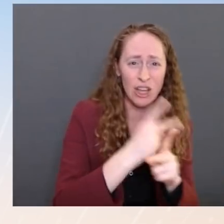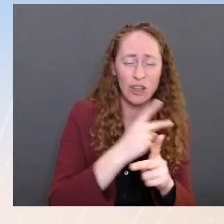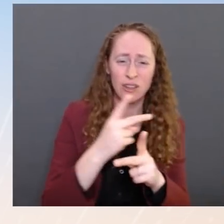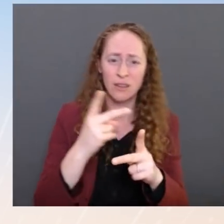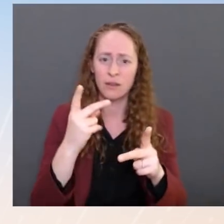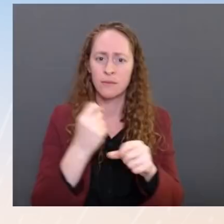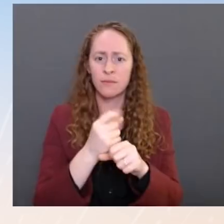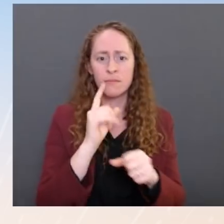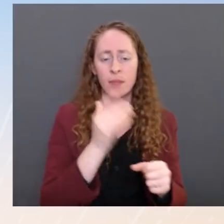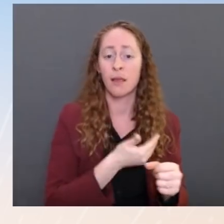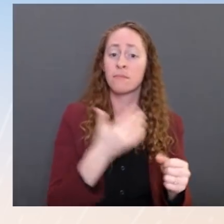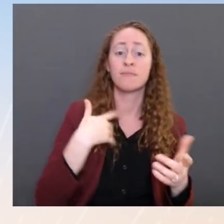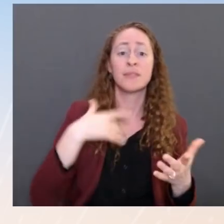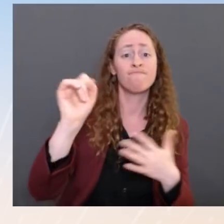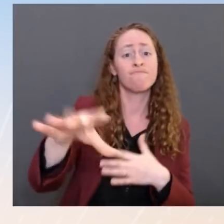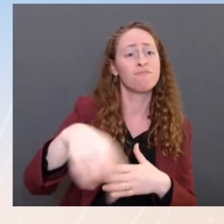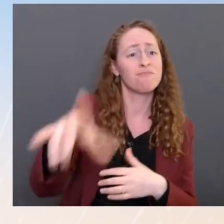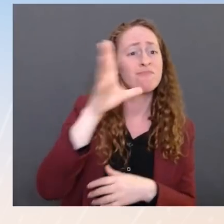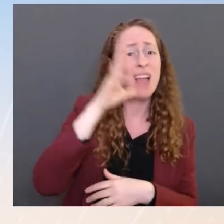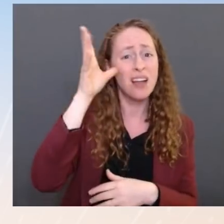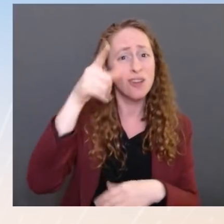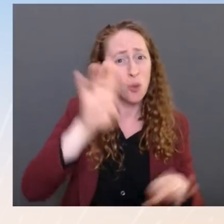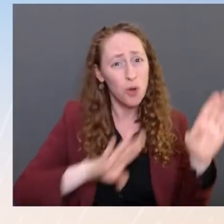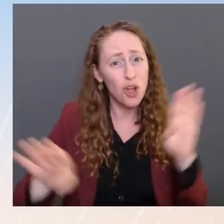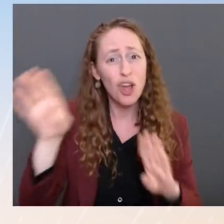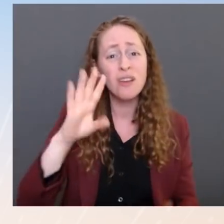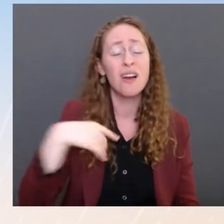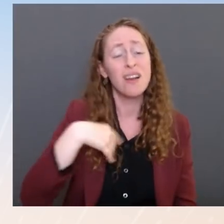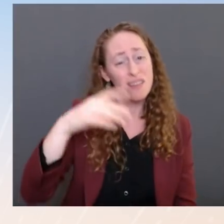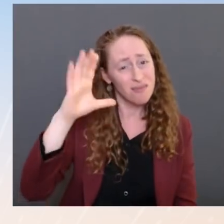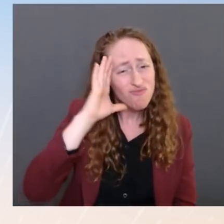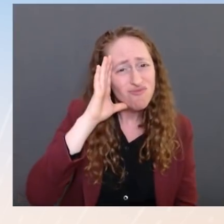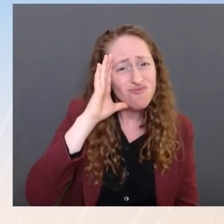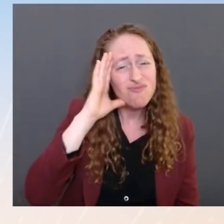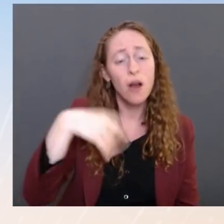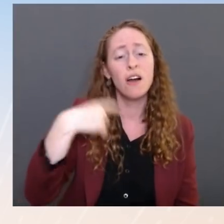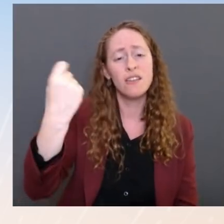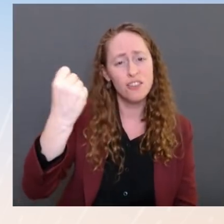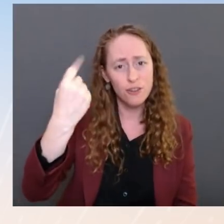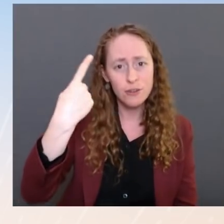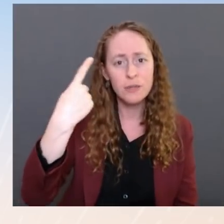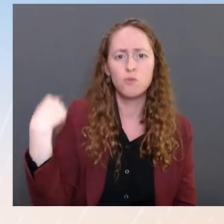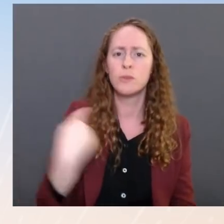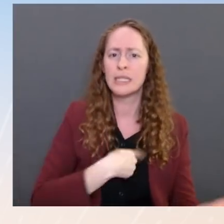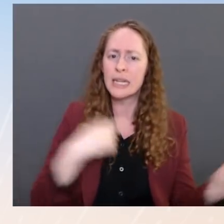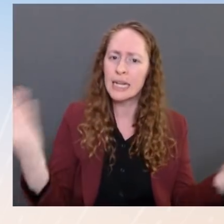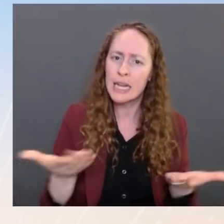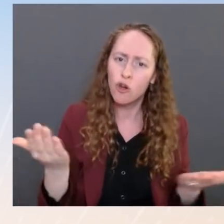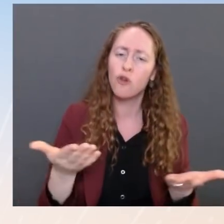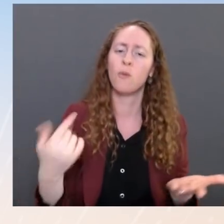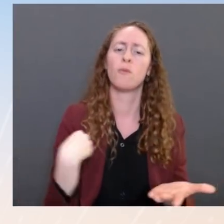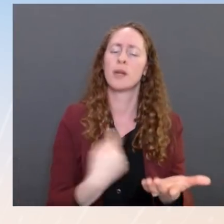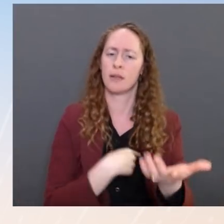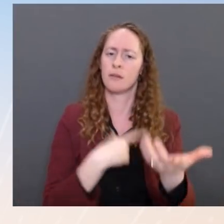and we're going to cut every element of red tape to help address this and make it better for you to get formula on the shelves. Go ahead. The Press: And as you mentioned,